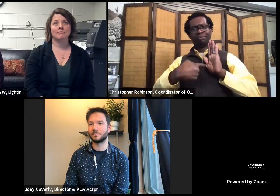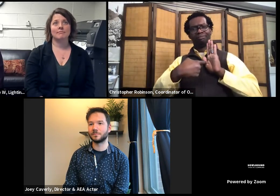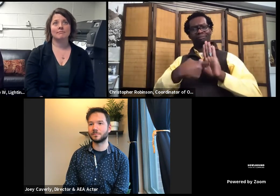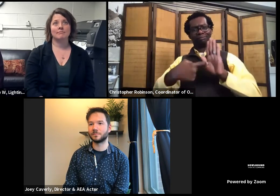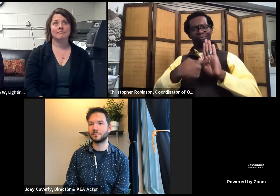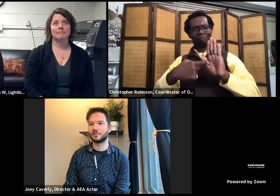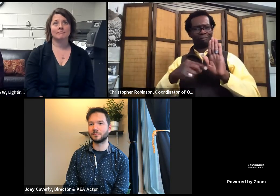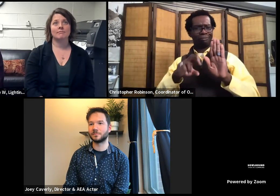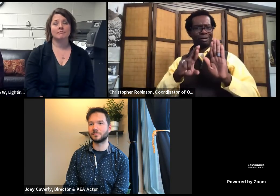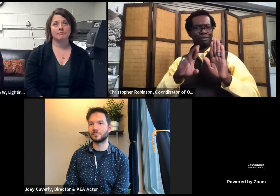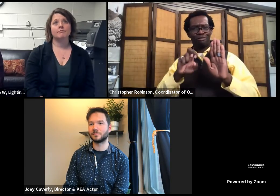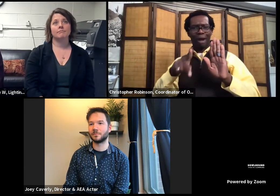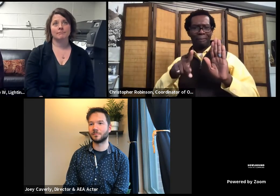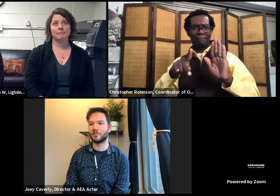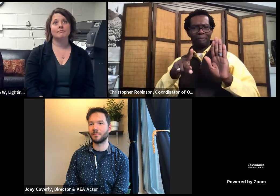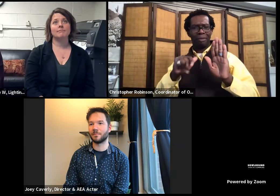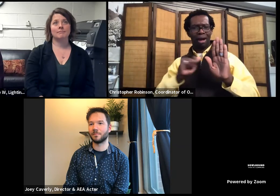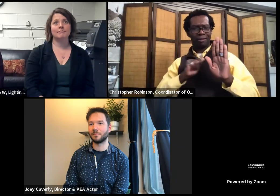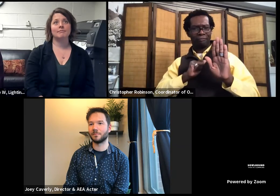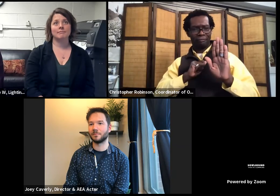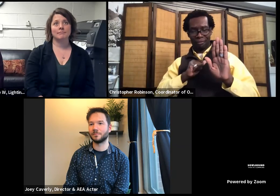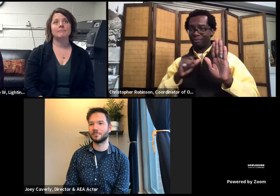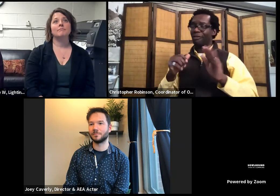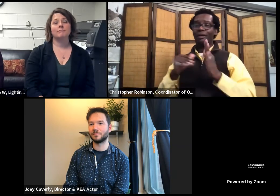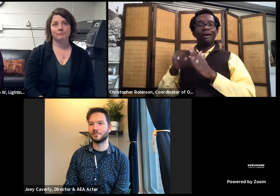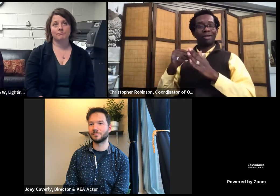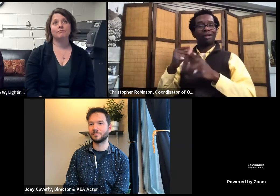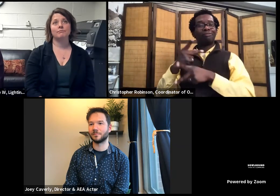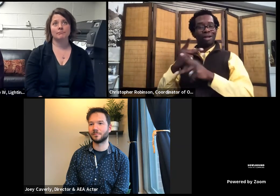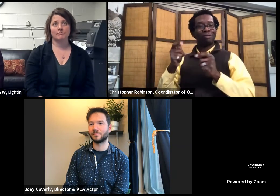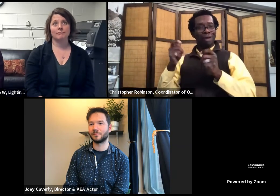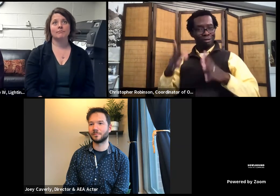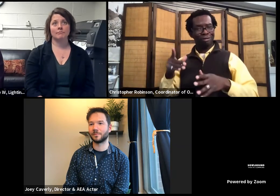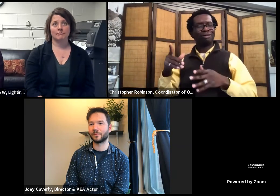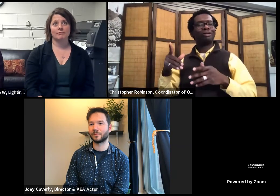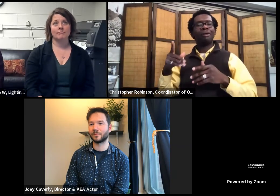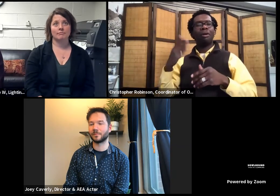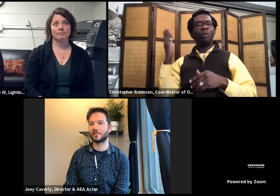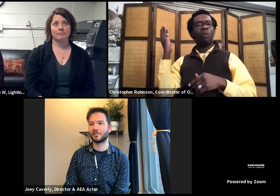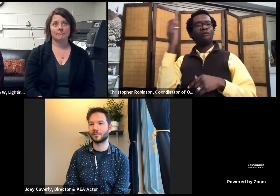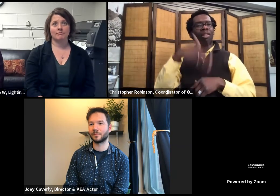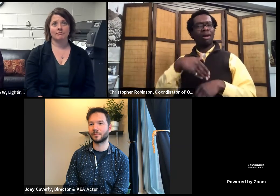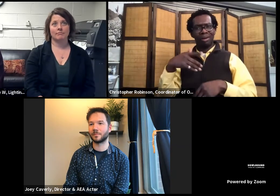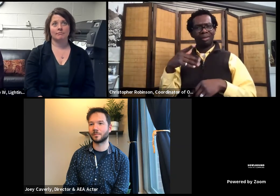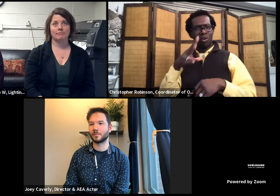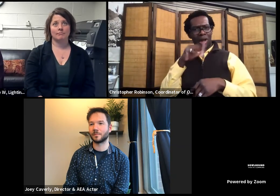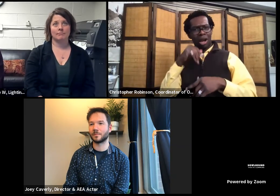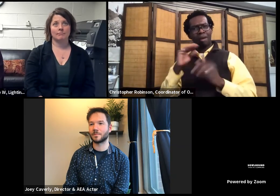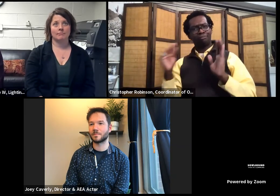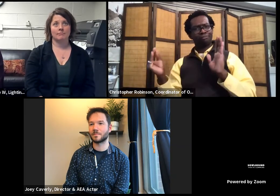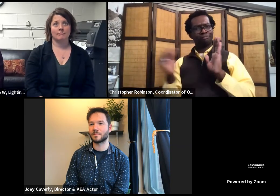And so how can we represent ourselves better? So often directors overlook